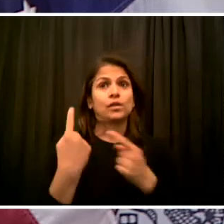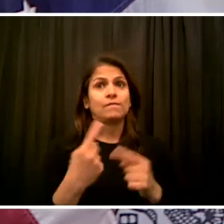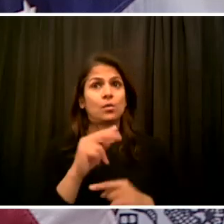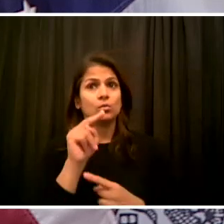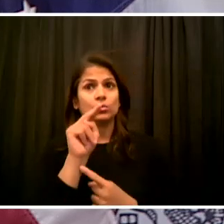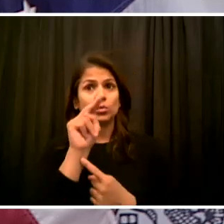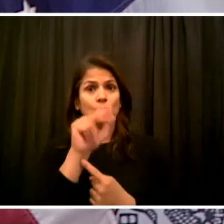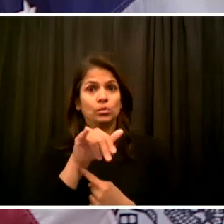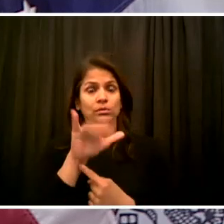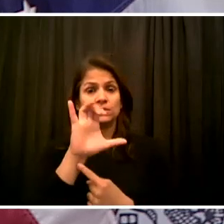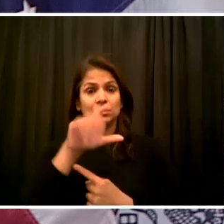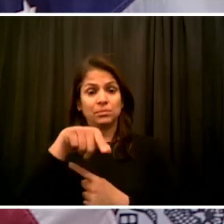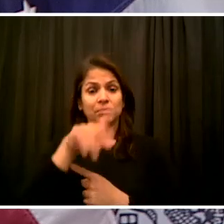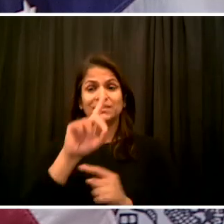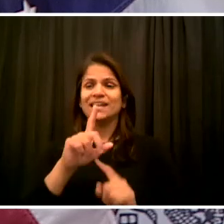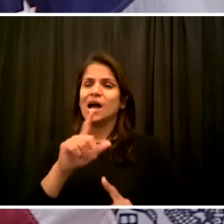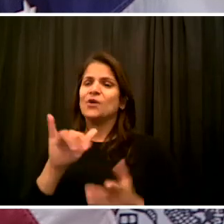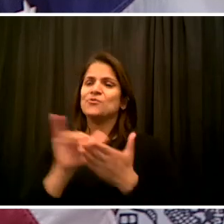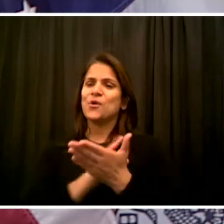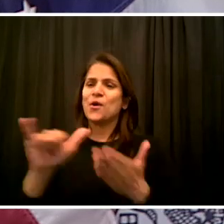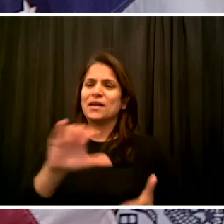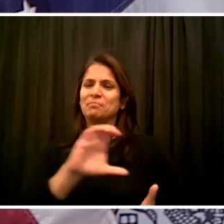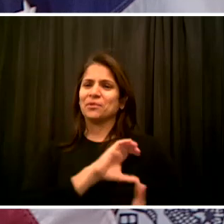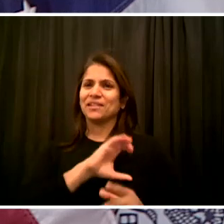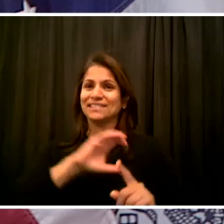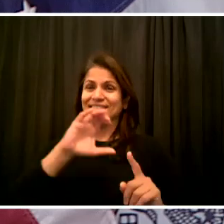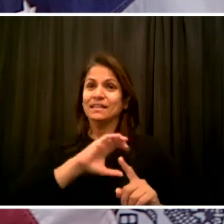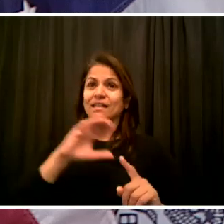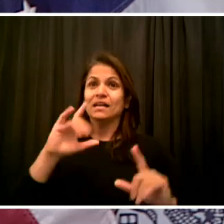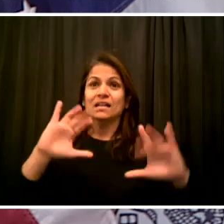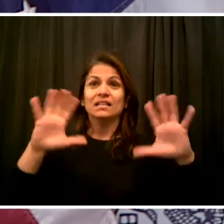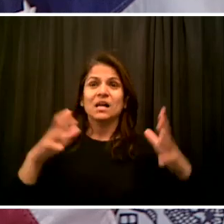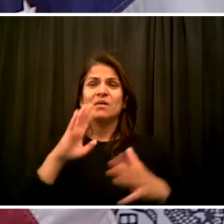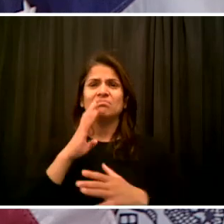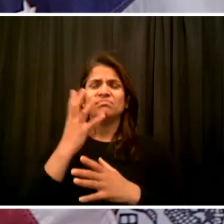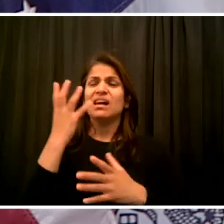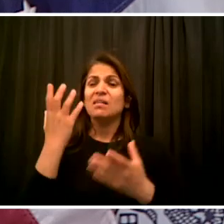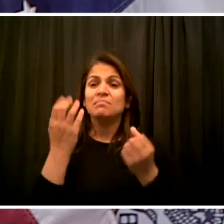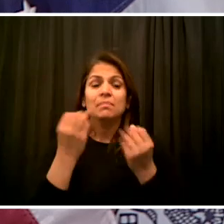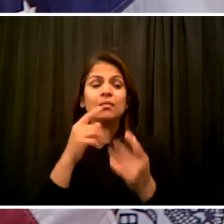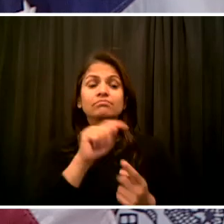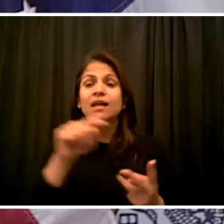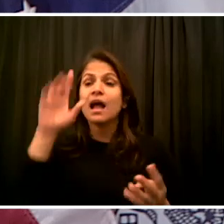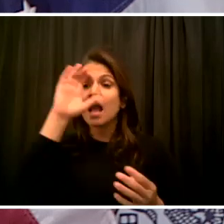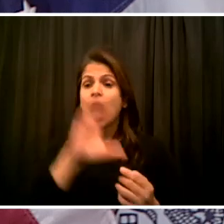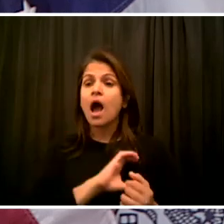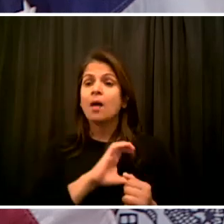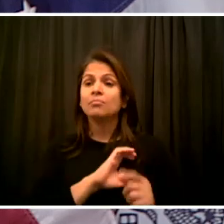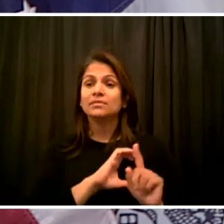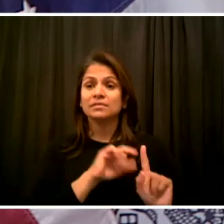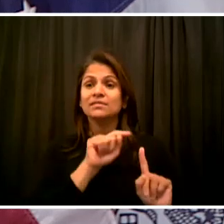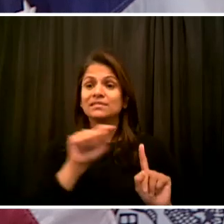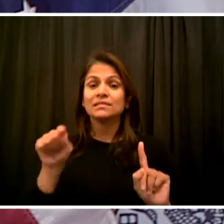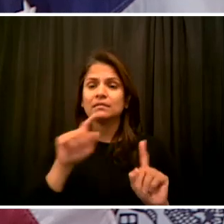QUESTION. WE'VE LOST 41 MEMBERS OF OUR FAMILY. WE STILL HAVE A